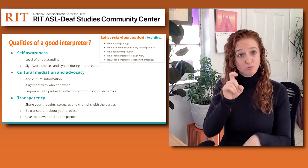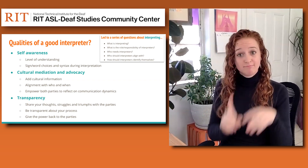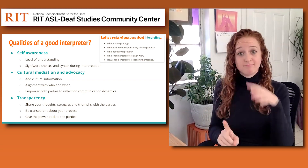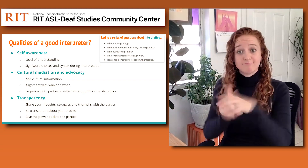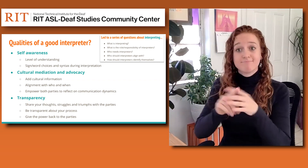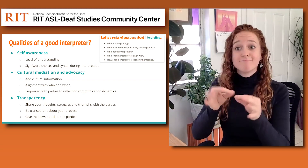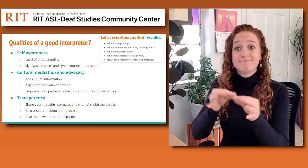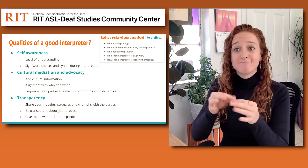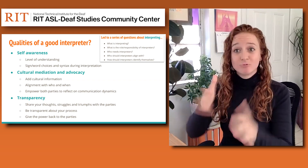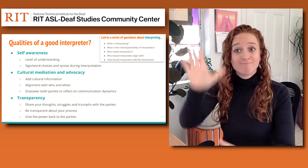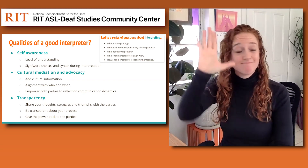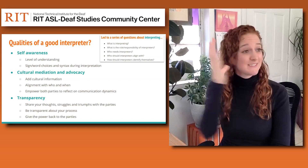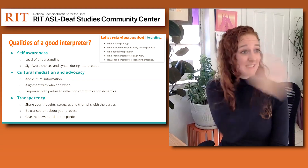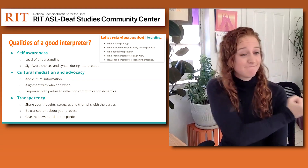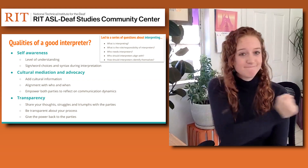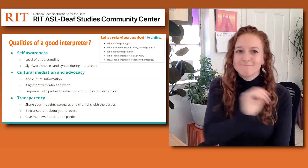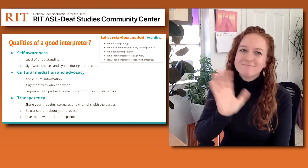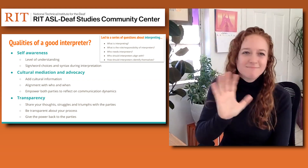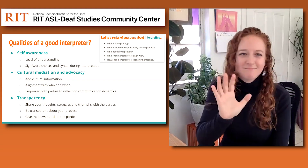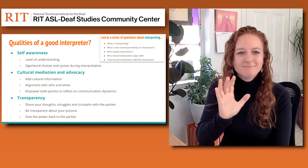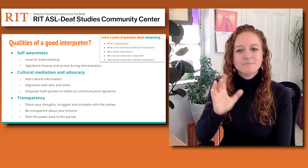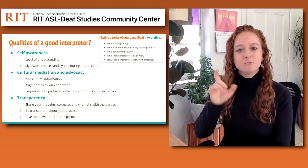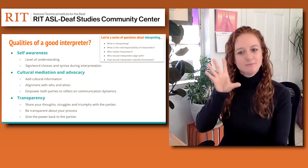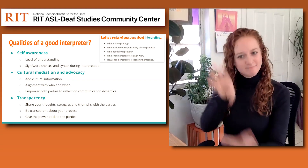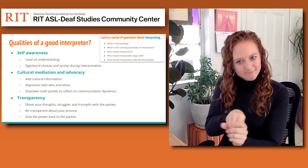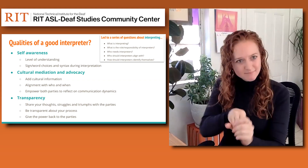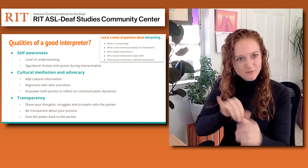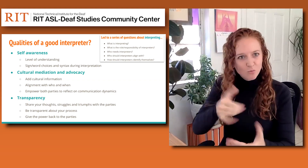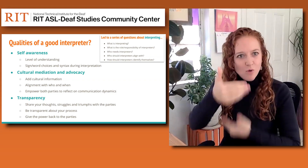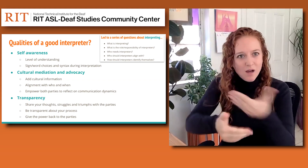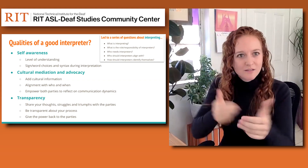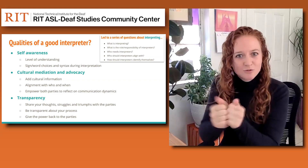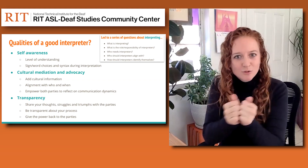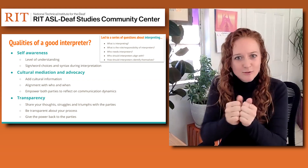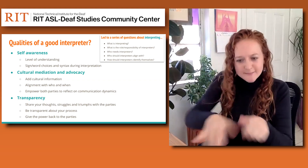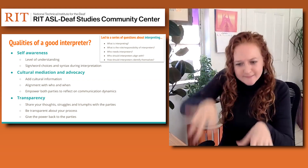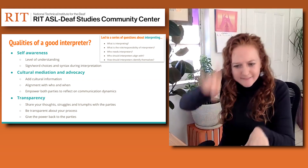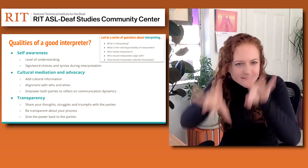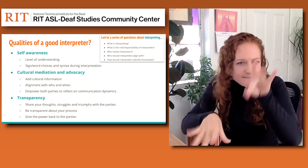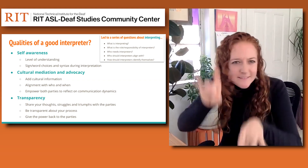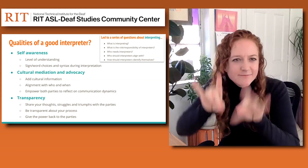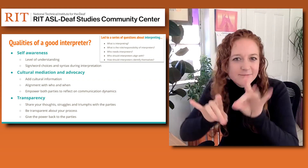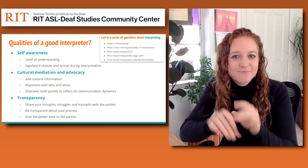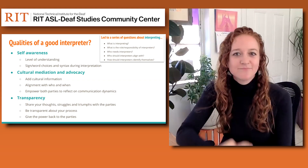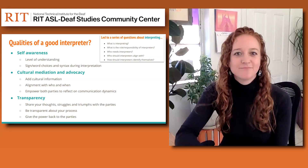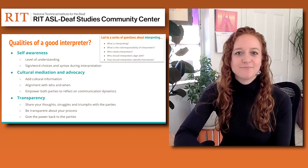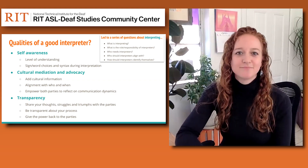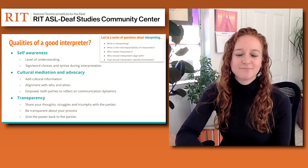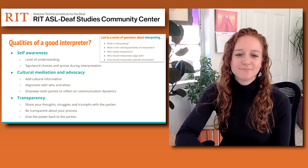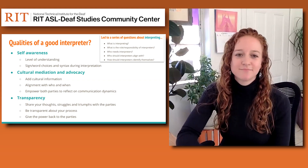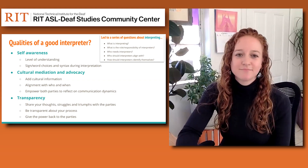Interpreters should not just show up and leave when the job is over. We need to talk about these things,